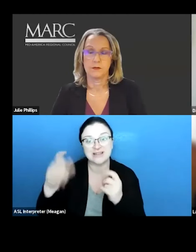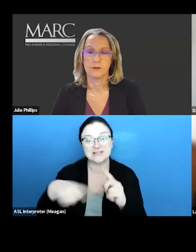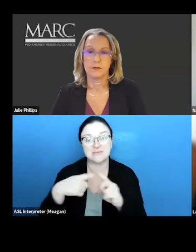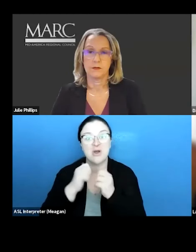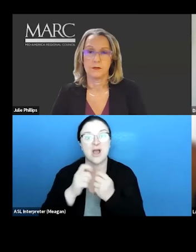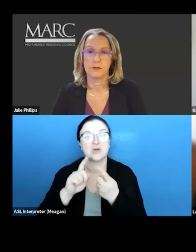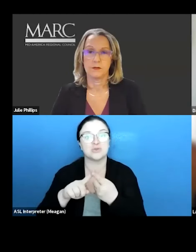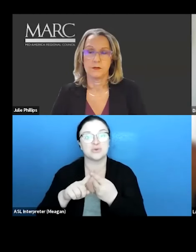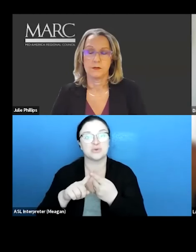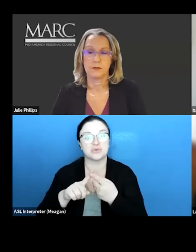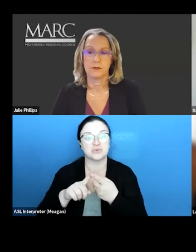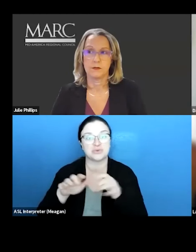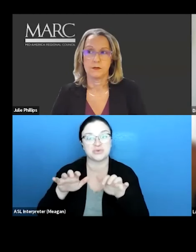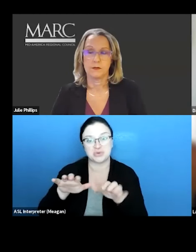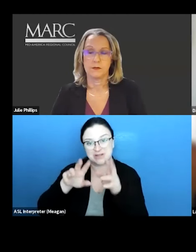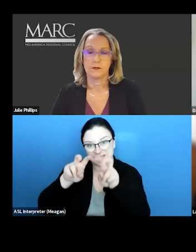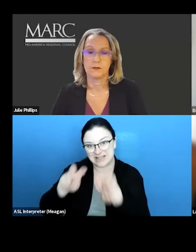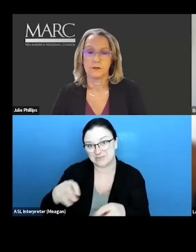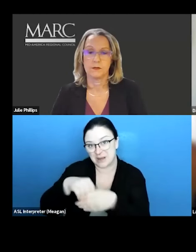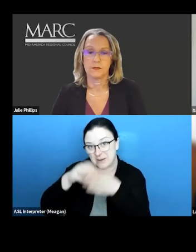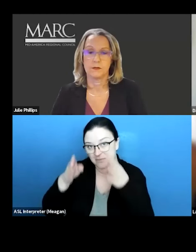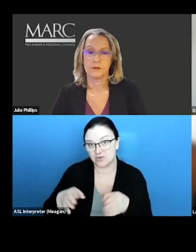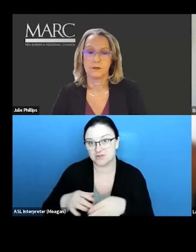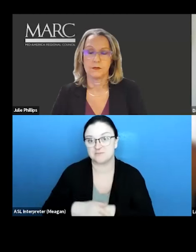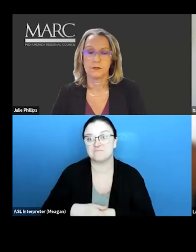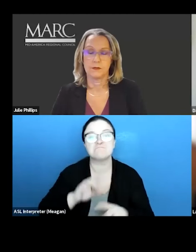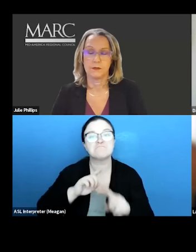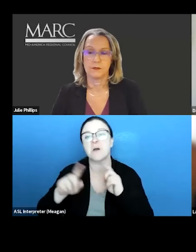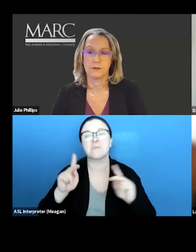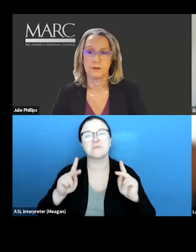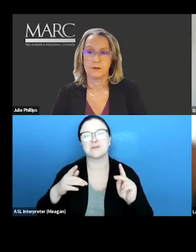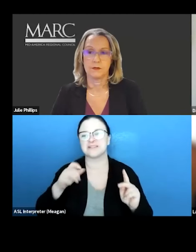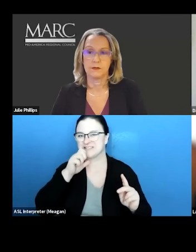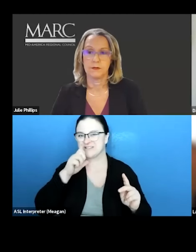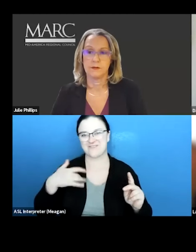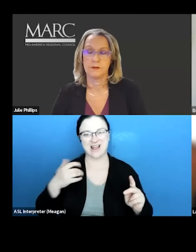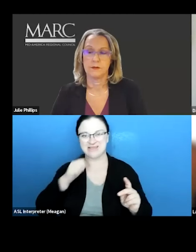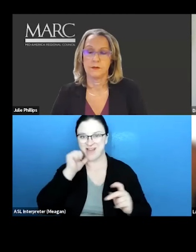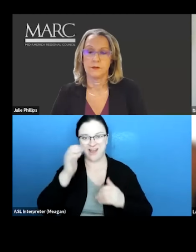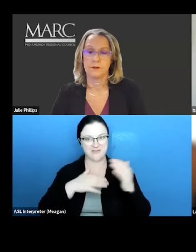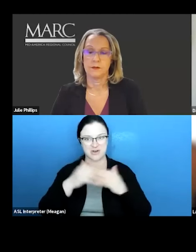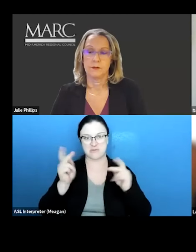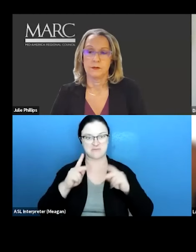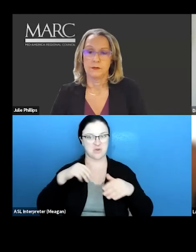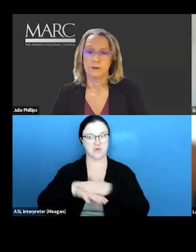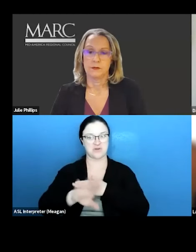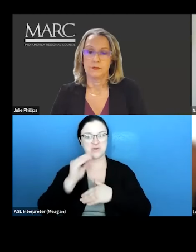But there were a lot of people that didn't feel comfortable having people to come to their homes, and emergency rooms and jails